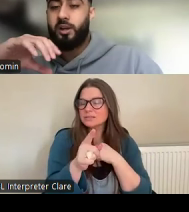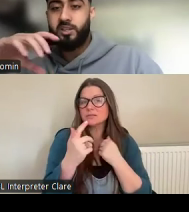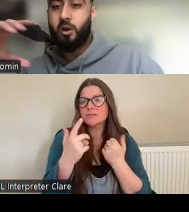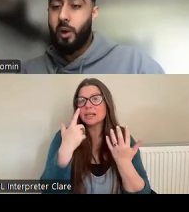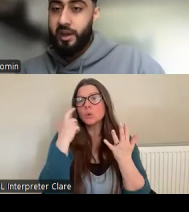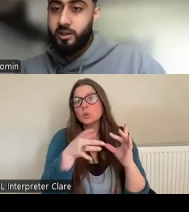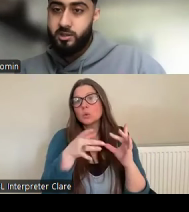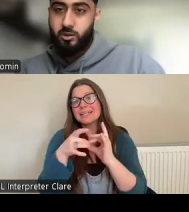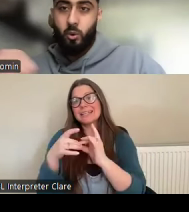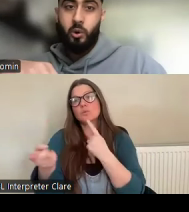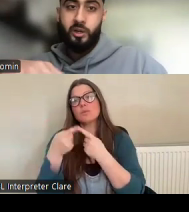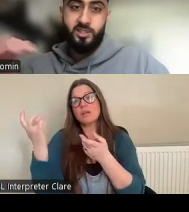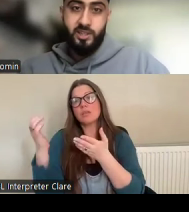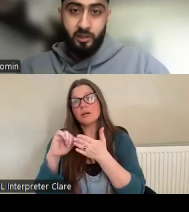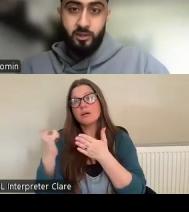is awareness or it's sales.